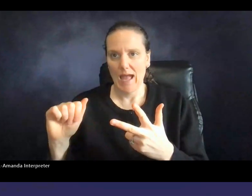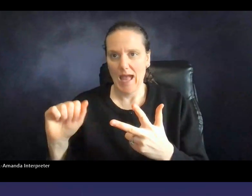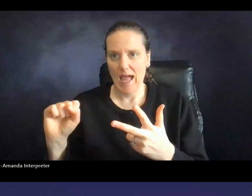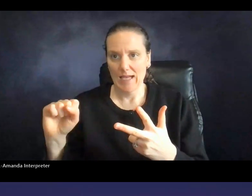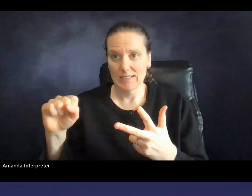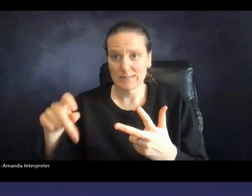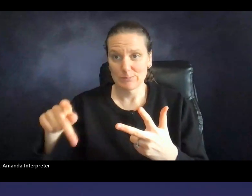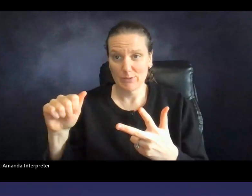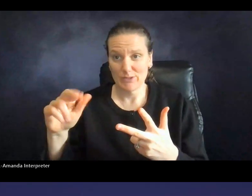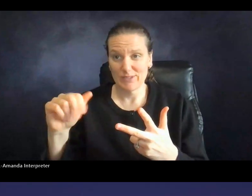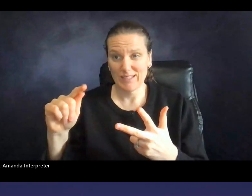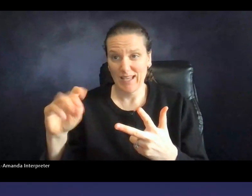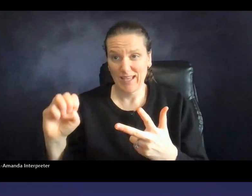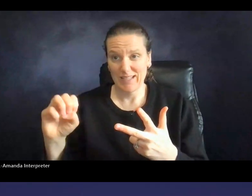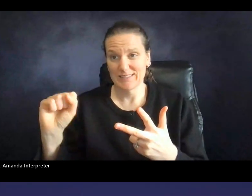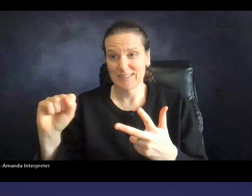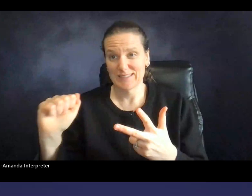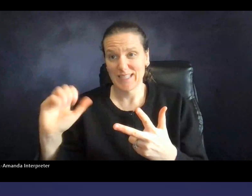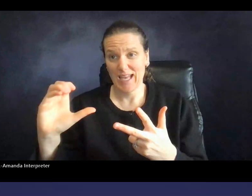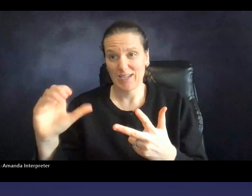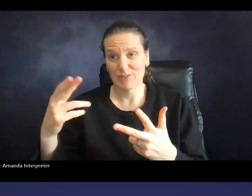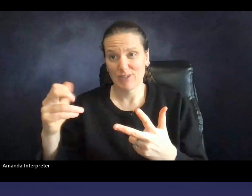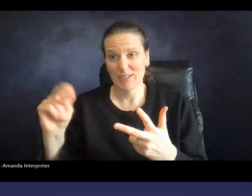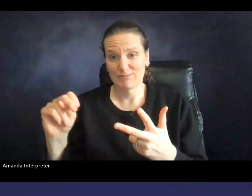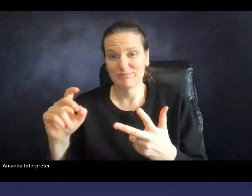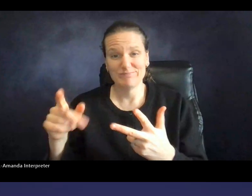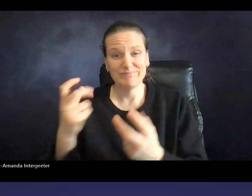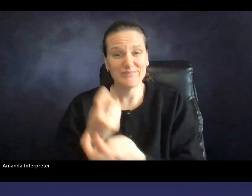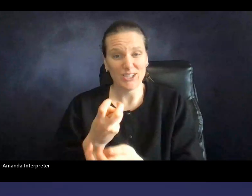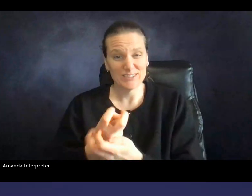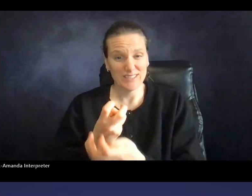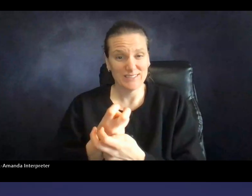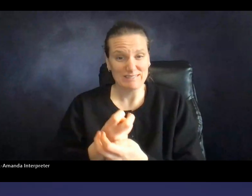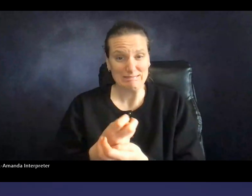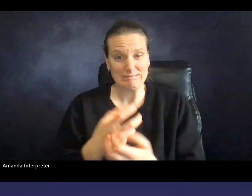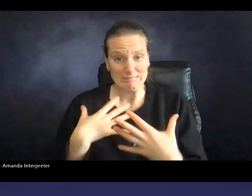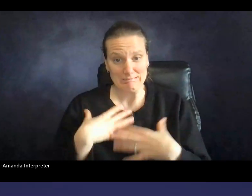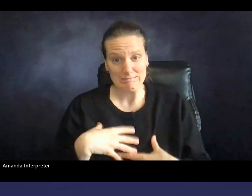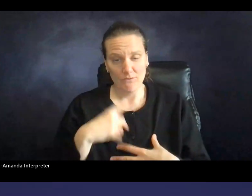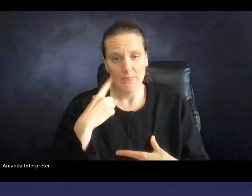So I won't say they're good or the bad. They, they are a toxin for the body. Body is, has a really tough time at those.